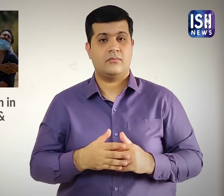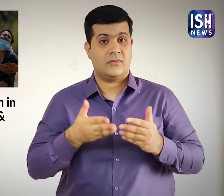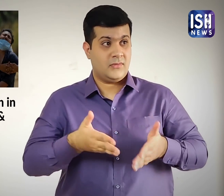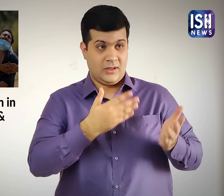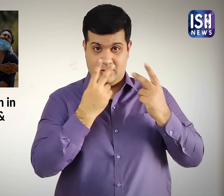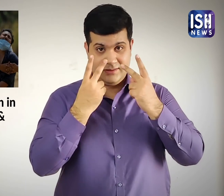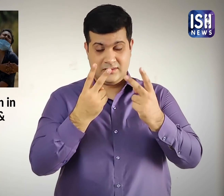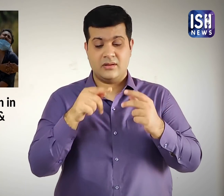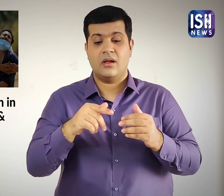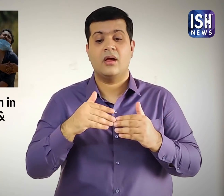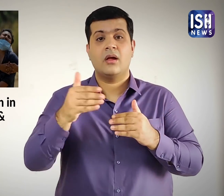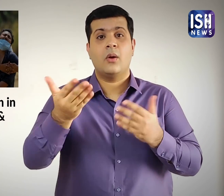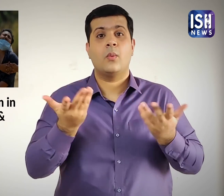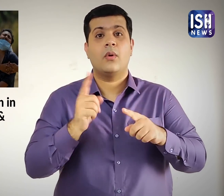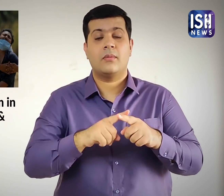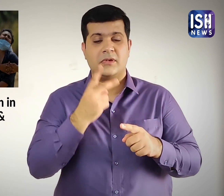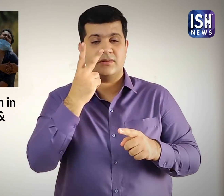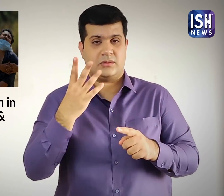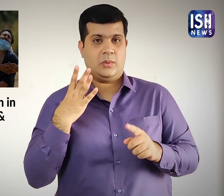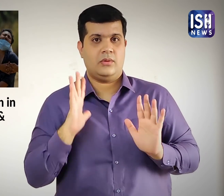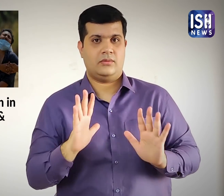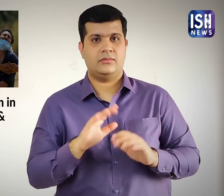Now we will have to wait and see what happens.